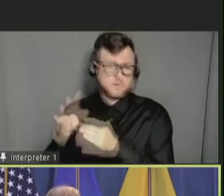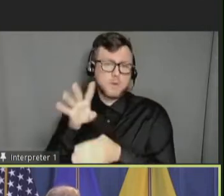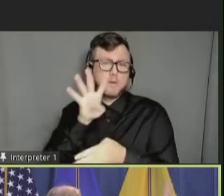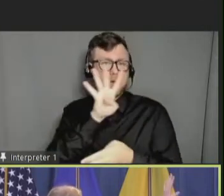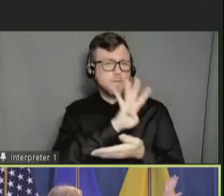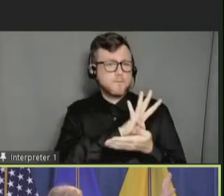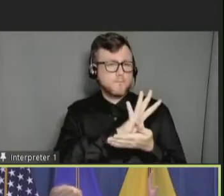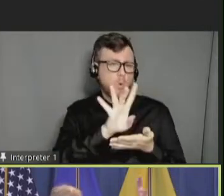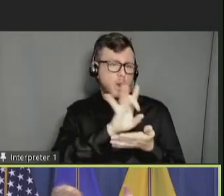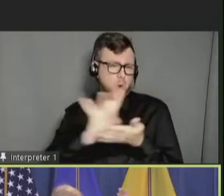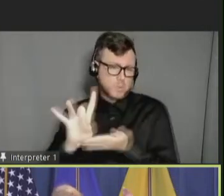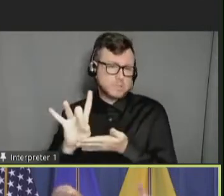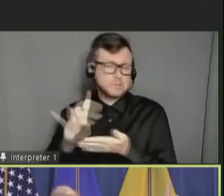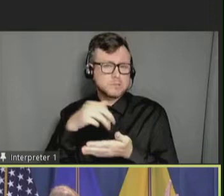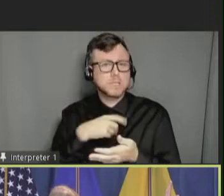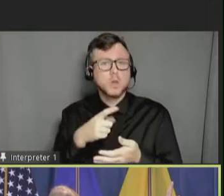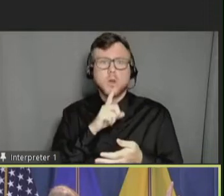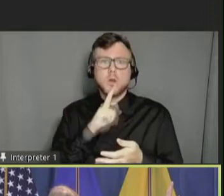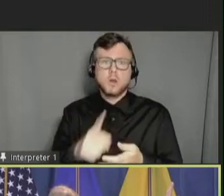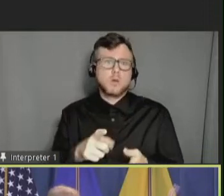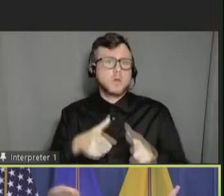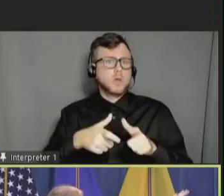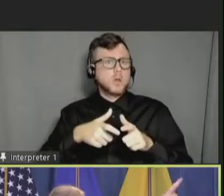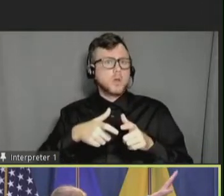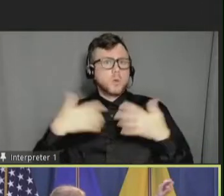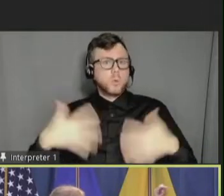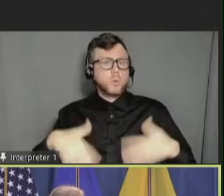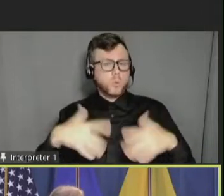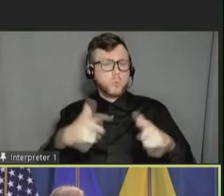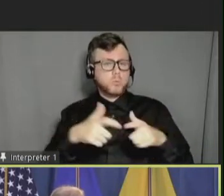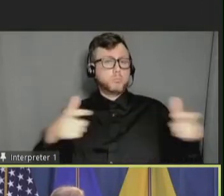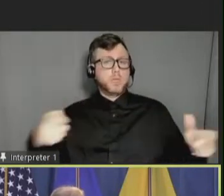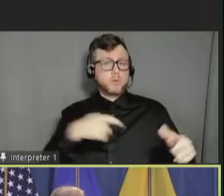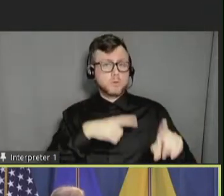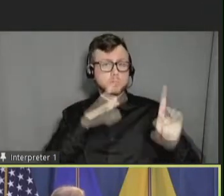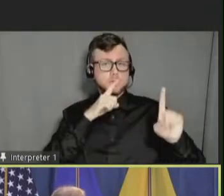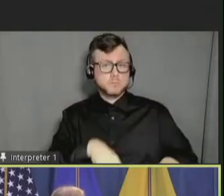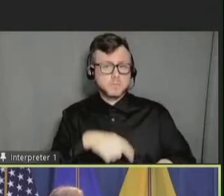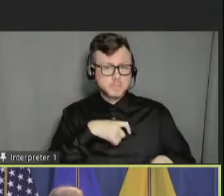see we get a very robust CD8 response, which goes up between weeks four and eight. There